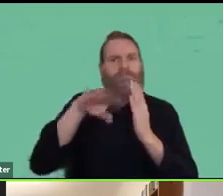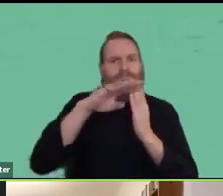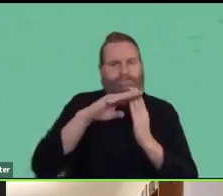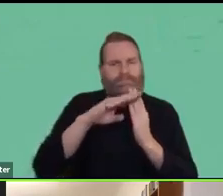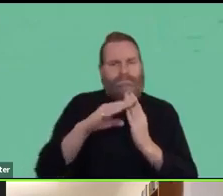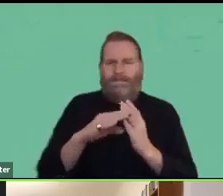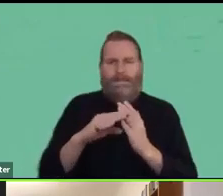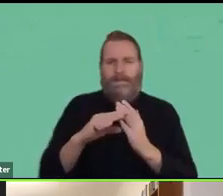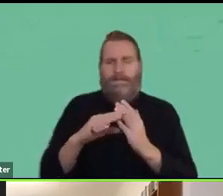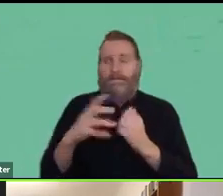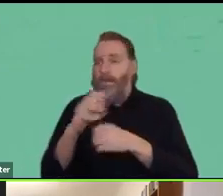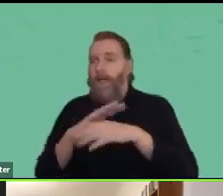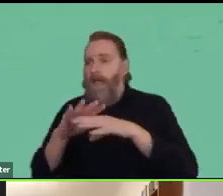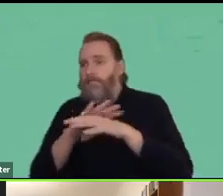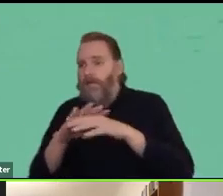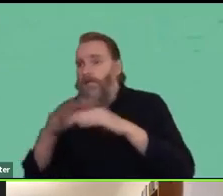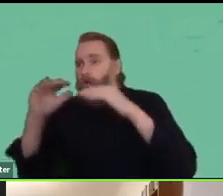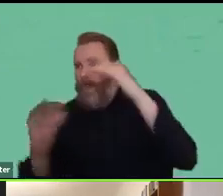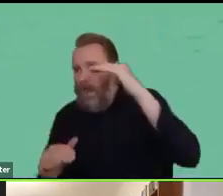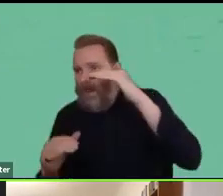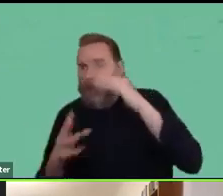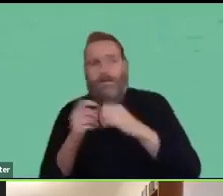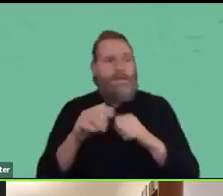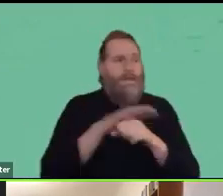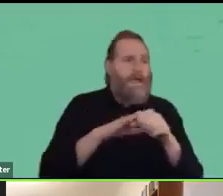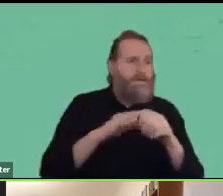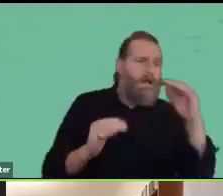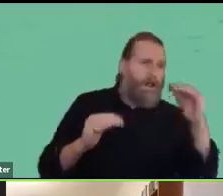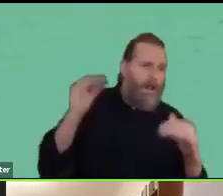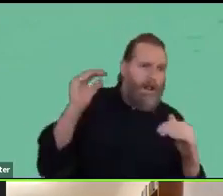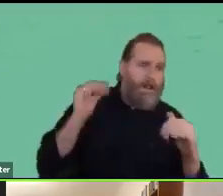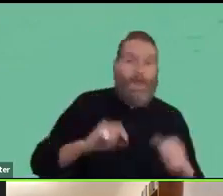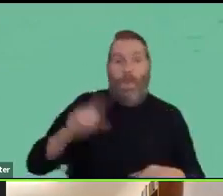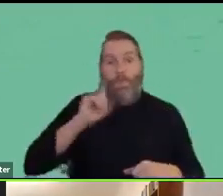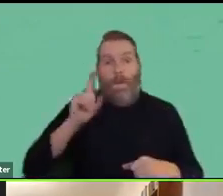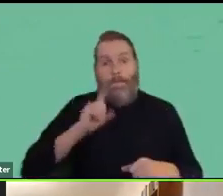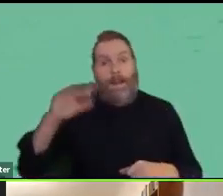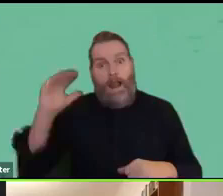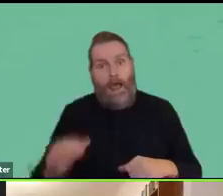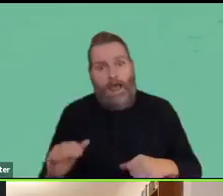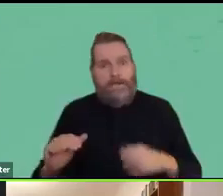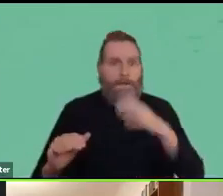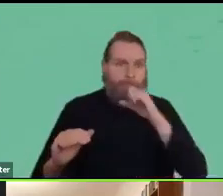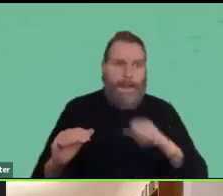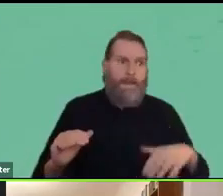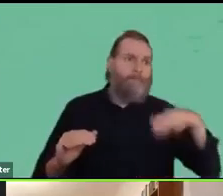the huge gender pay gap, the race pay gap you know these things require a single set